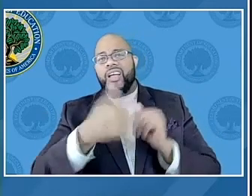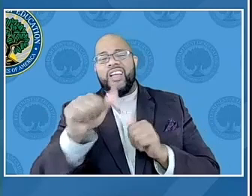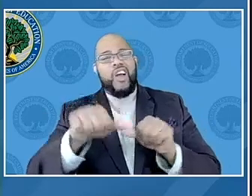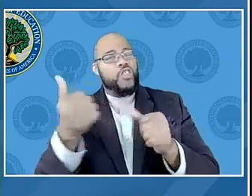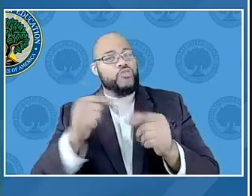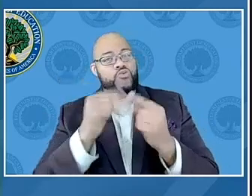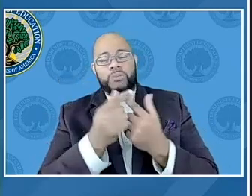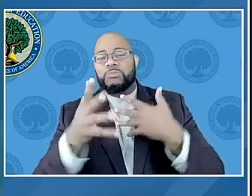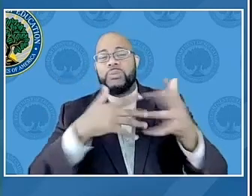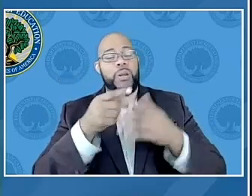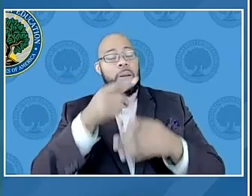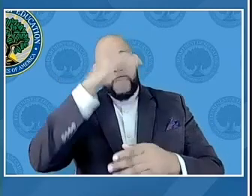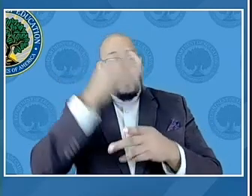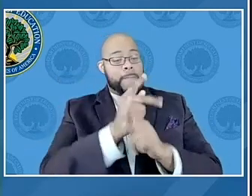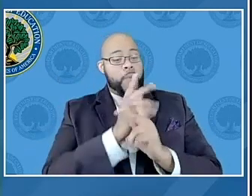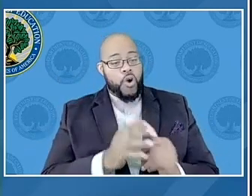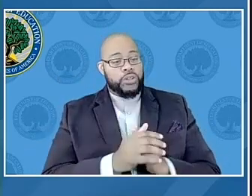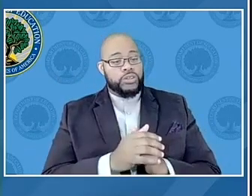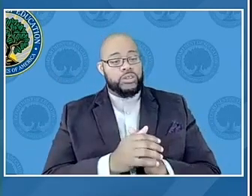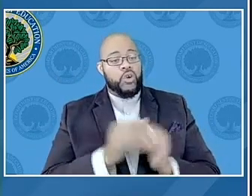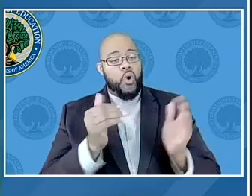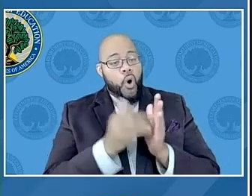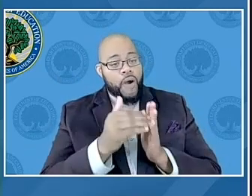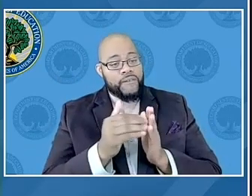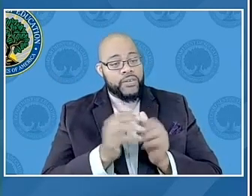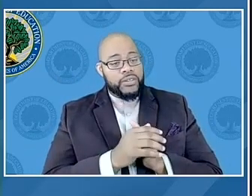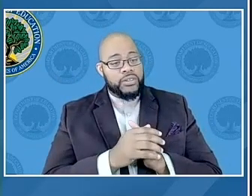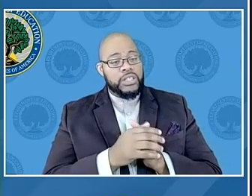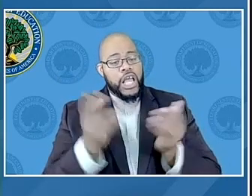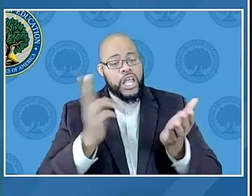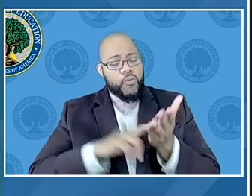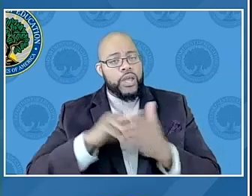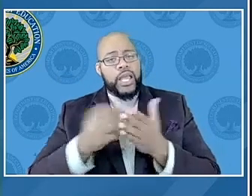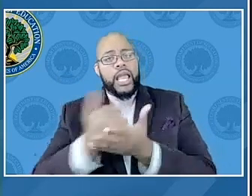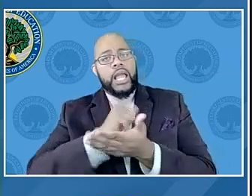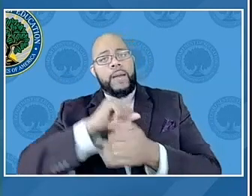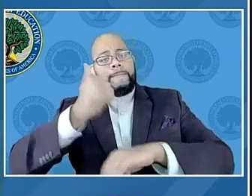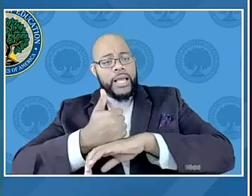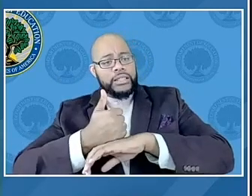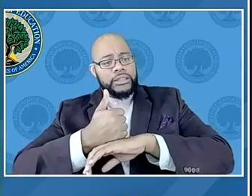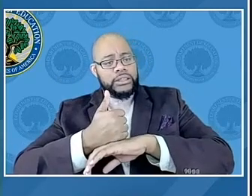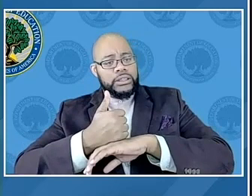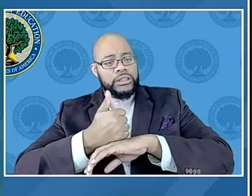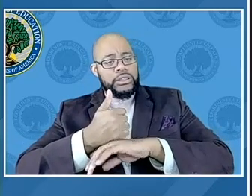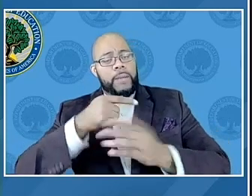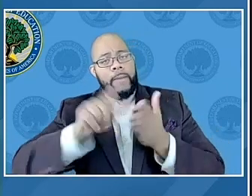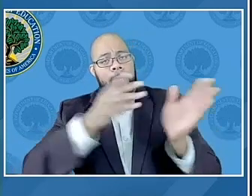borrowers often enrolling in Income Based Repayment Plan. So again, Ben Miller's